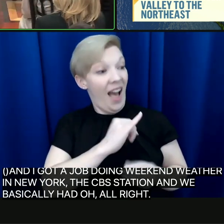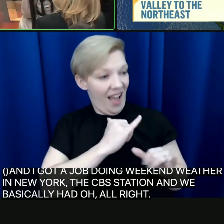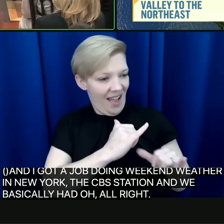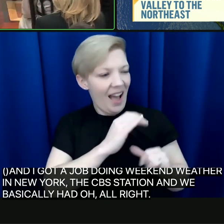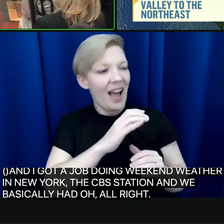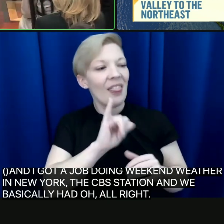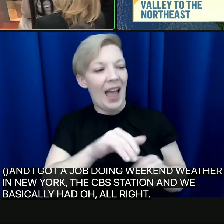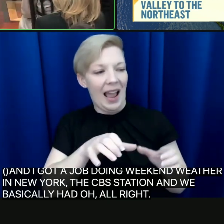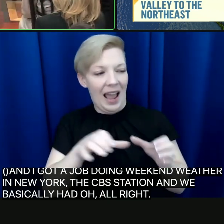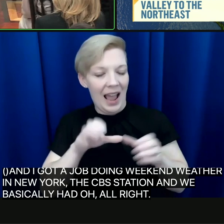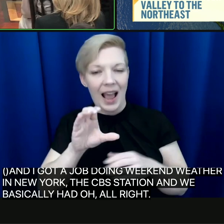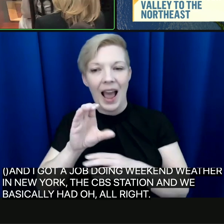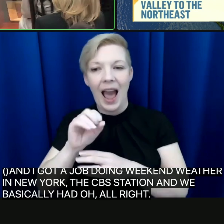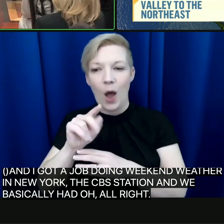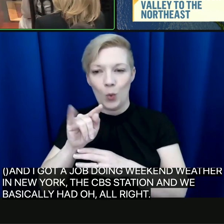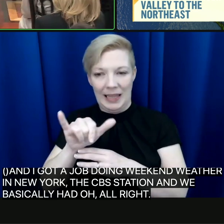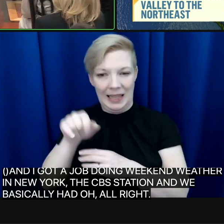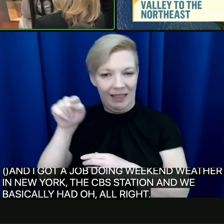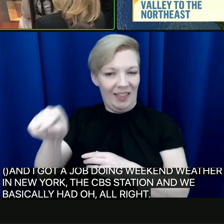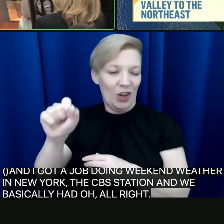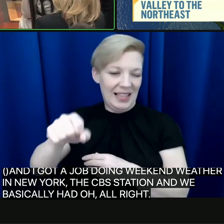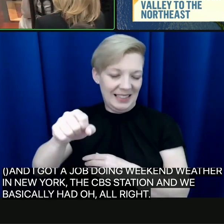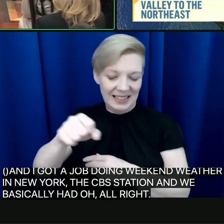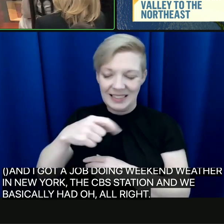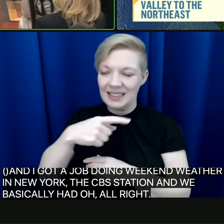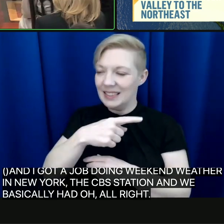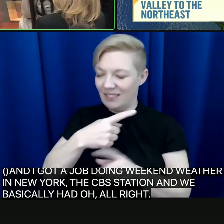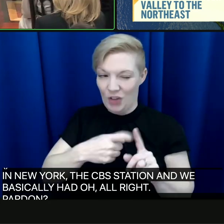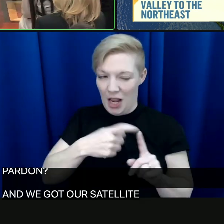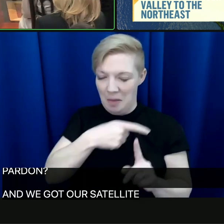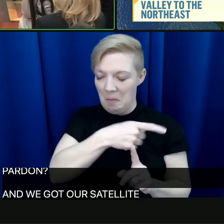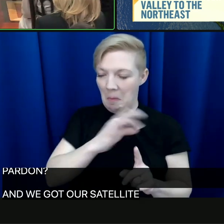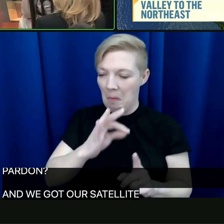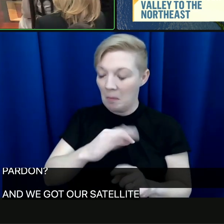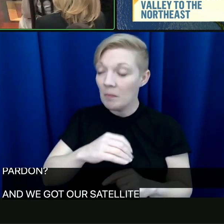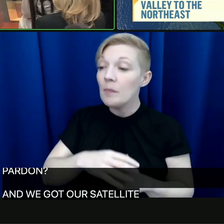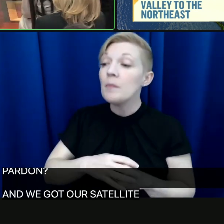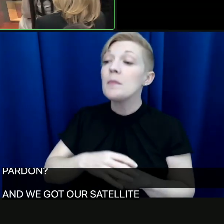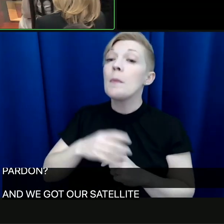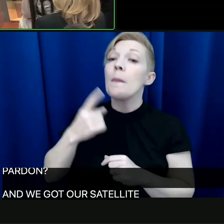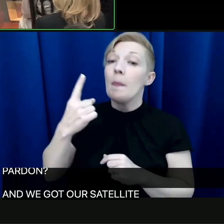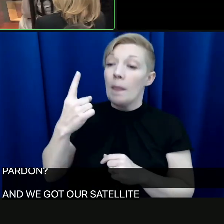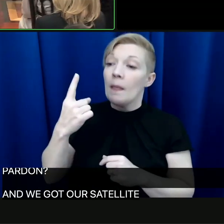Our satellite imagery was a film reel that was fed down by the CBS News Service.